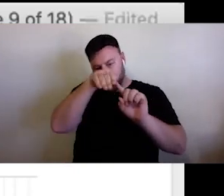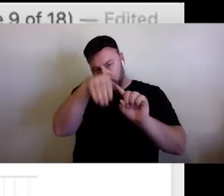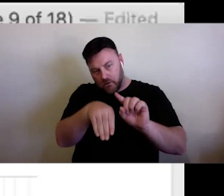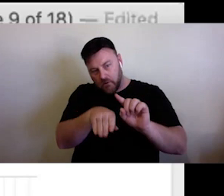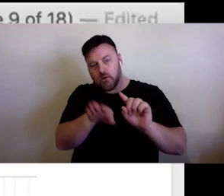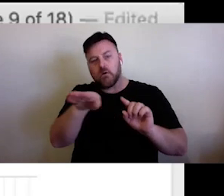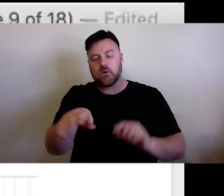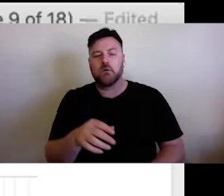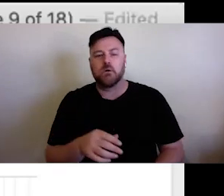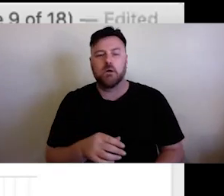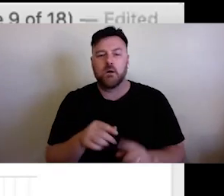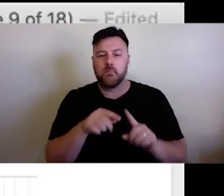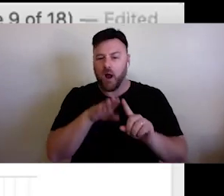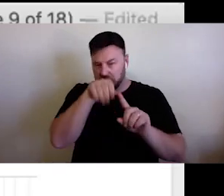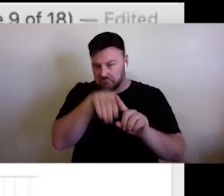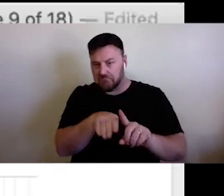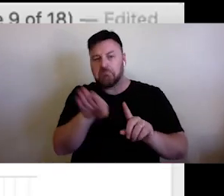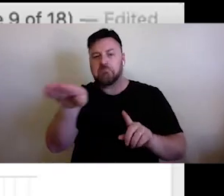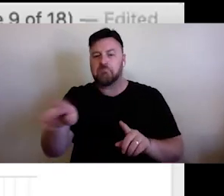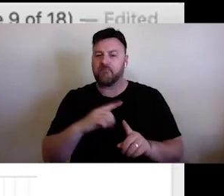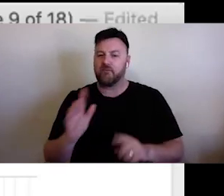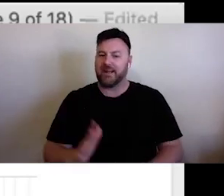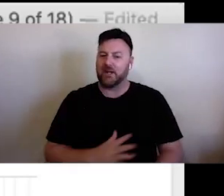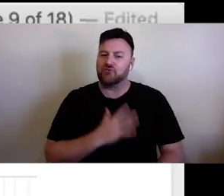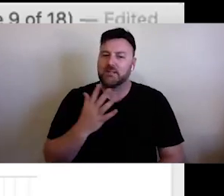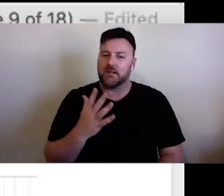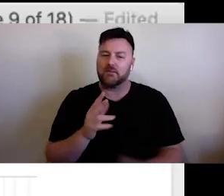to see those stats. I hope that we'll see more stats and I really